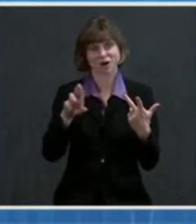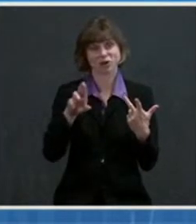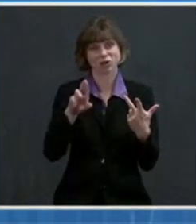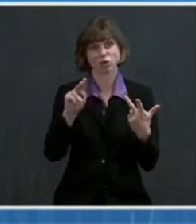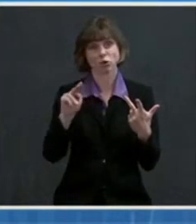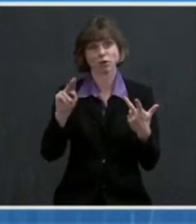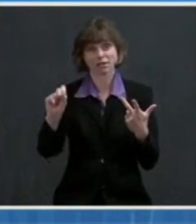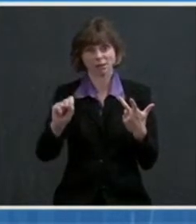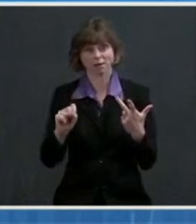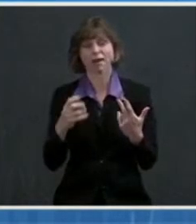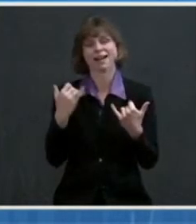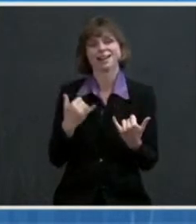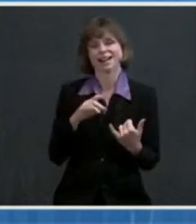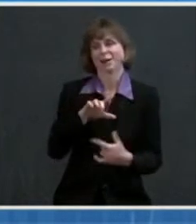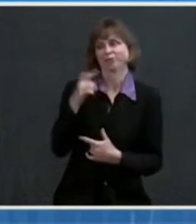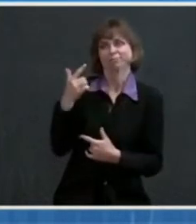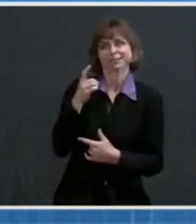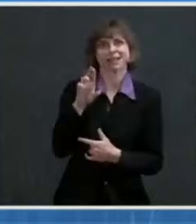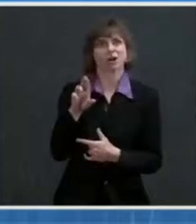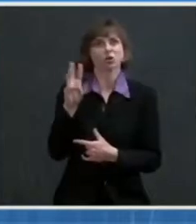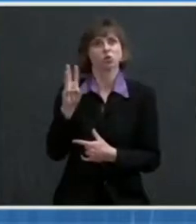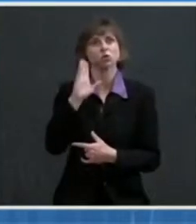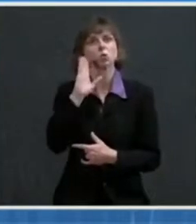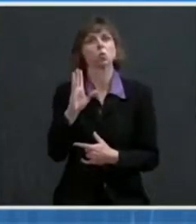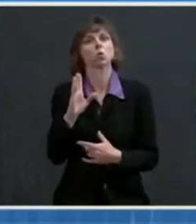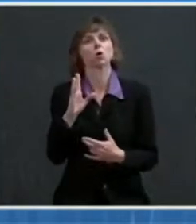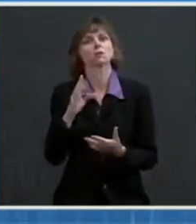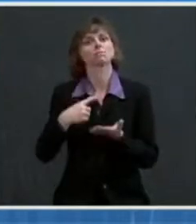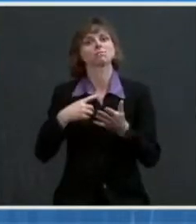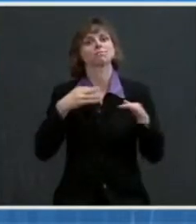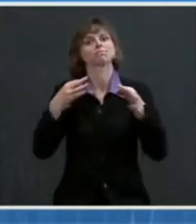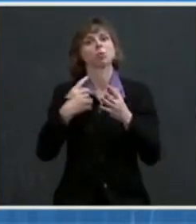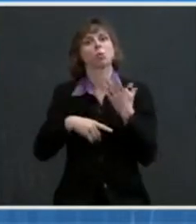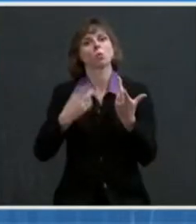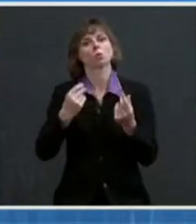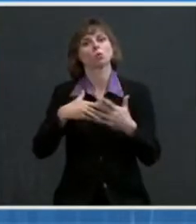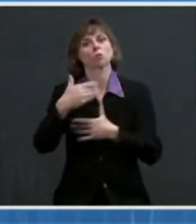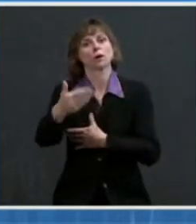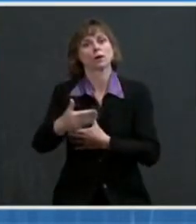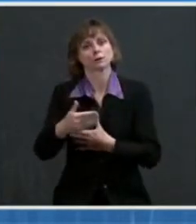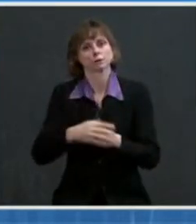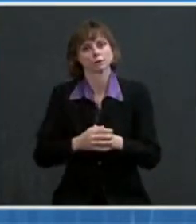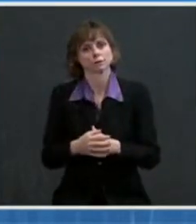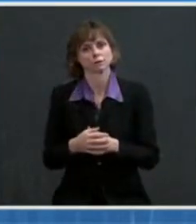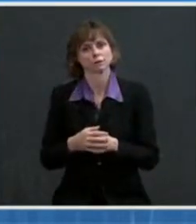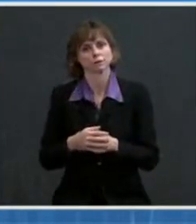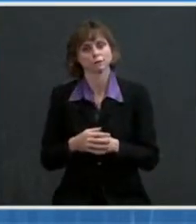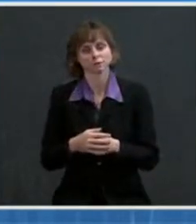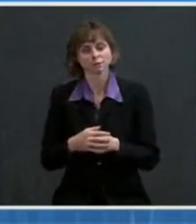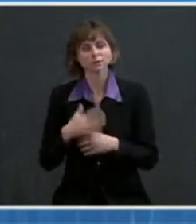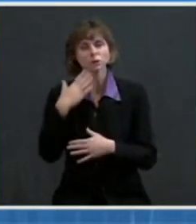AND DR. SMITH AND WITH THAT, I